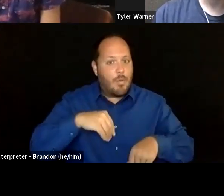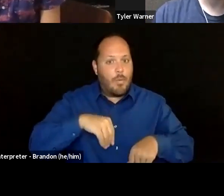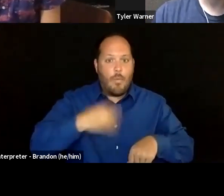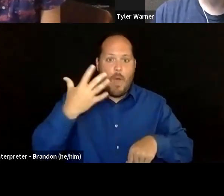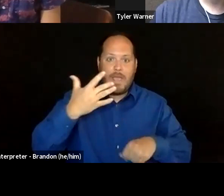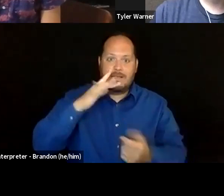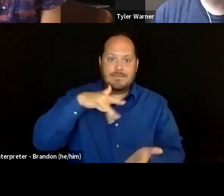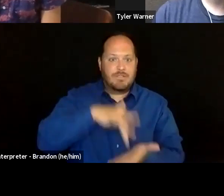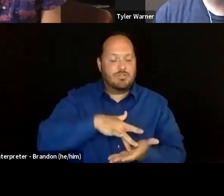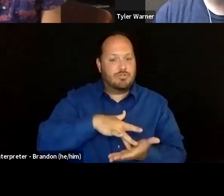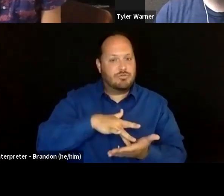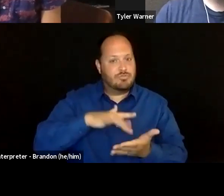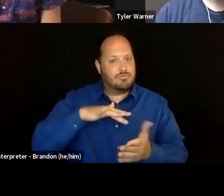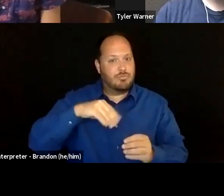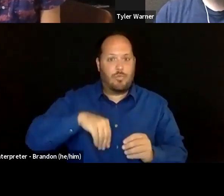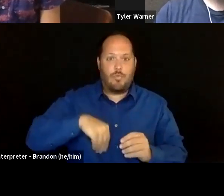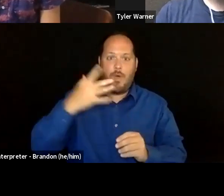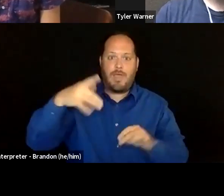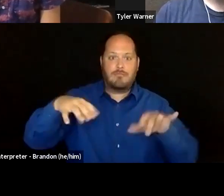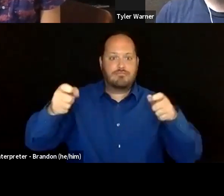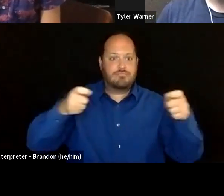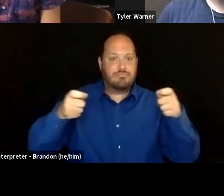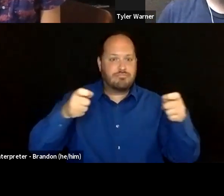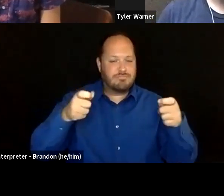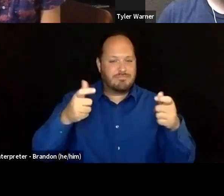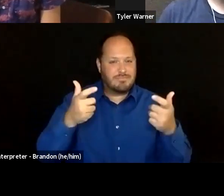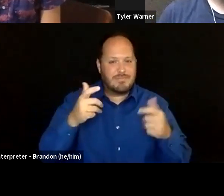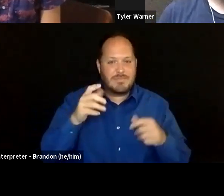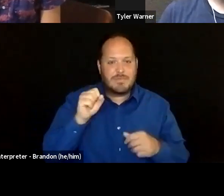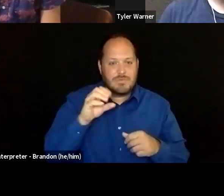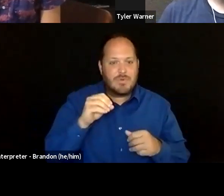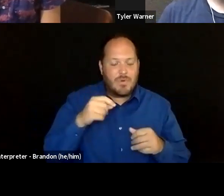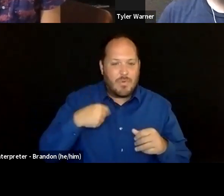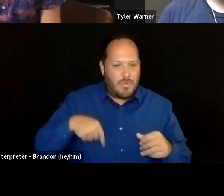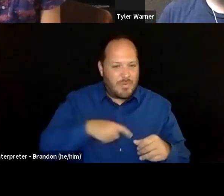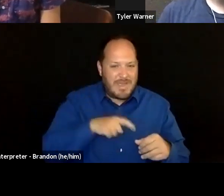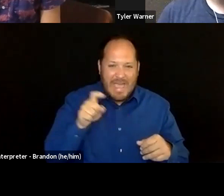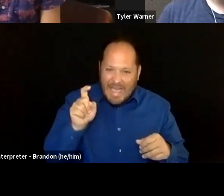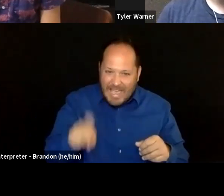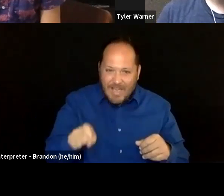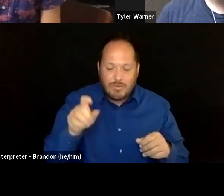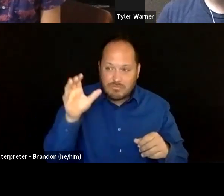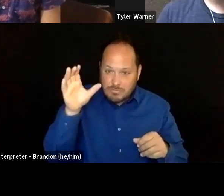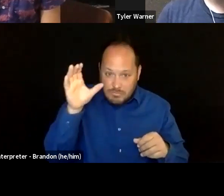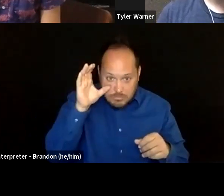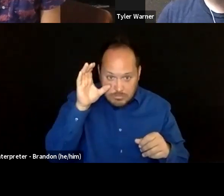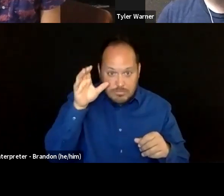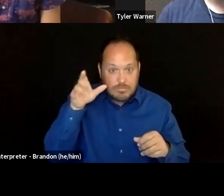Moof or Tyler, any other thoughts there? All right.